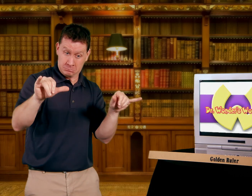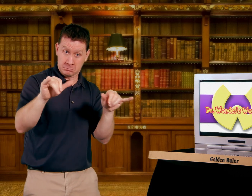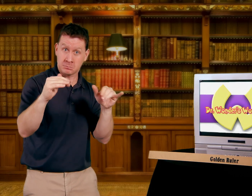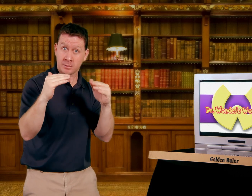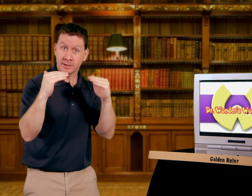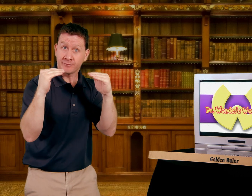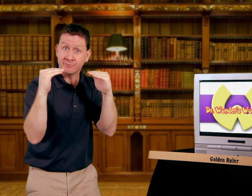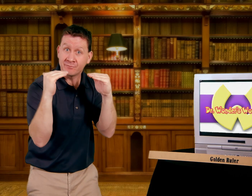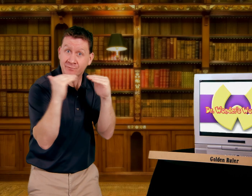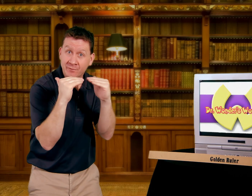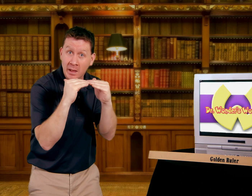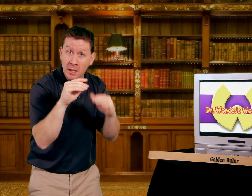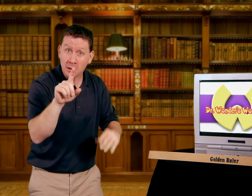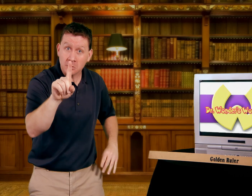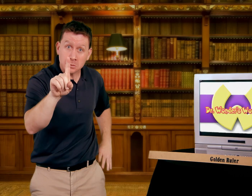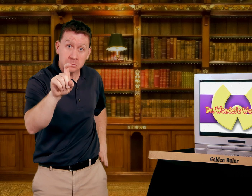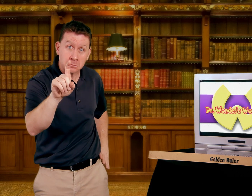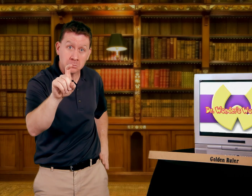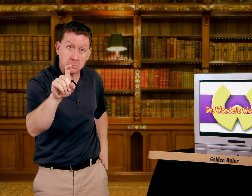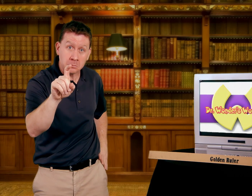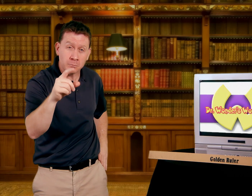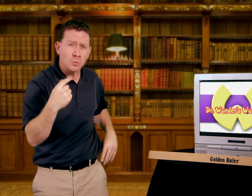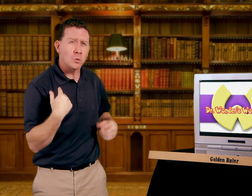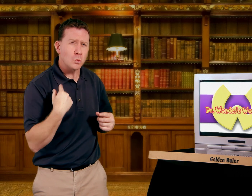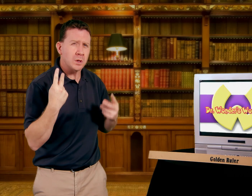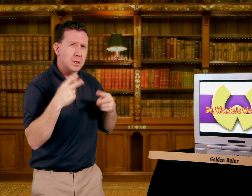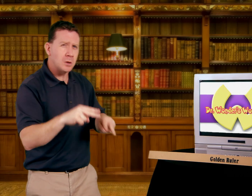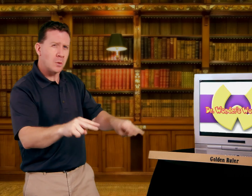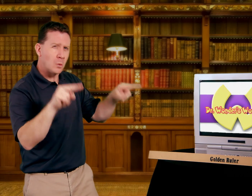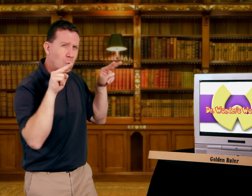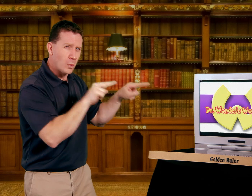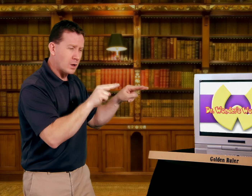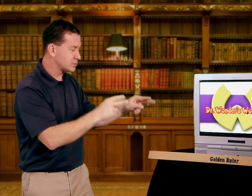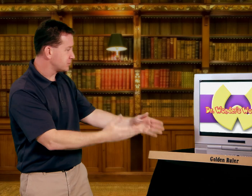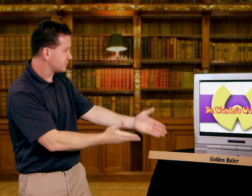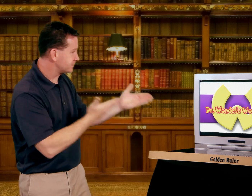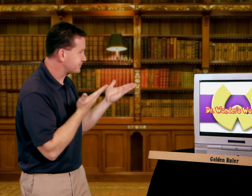TO MAKE SURE THINGS ARE FAIR. WATCH.